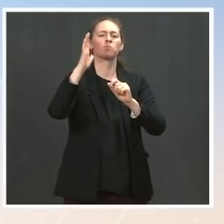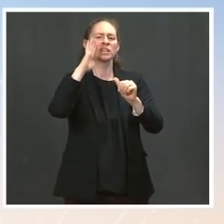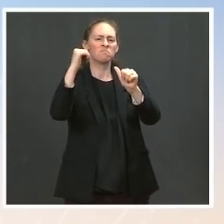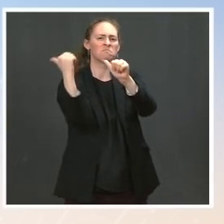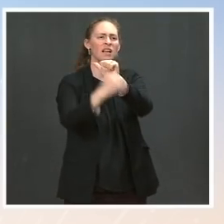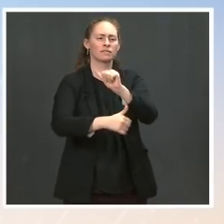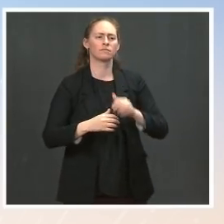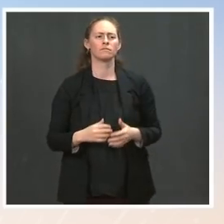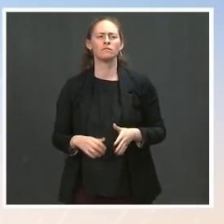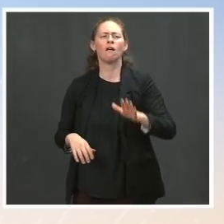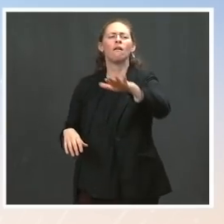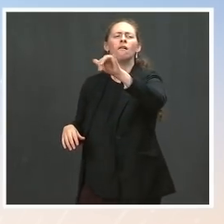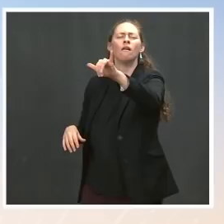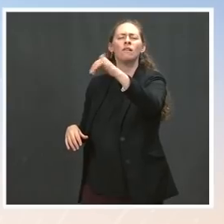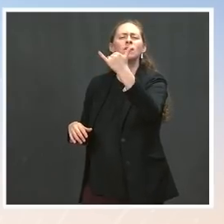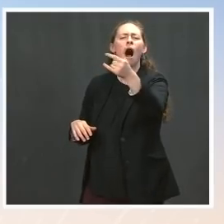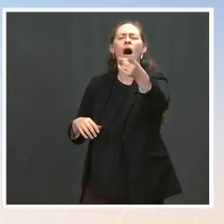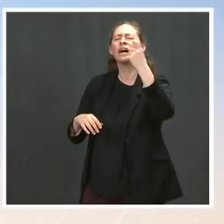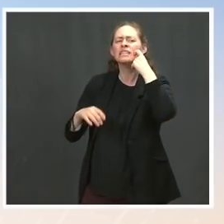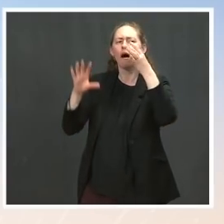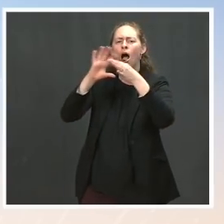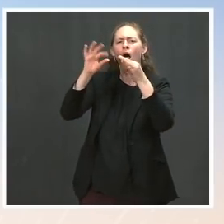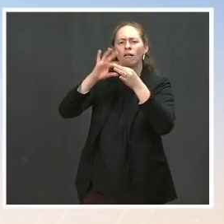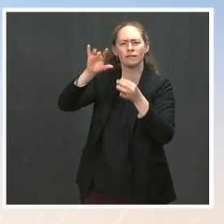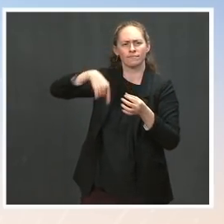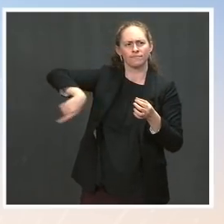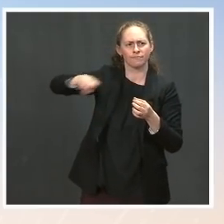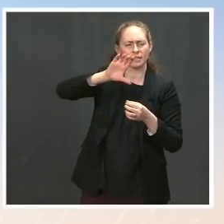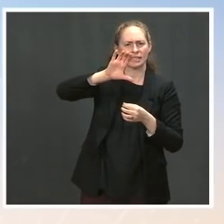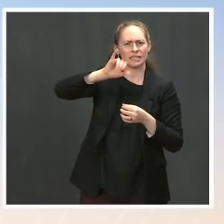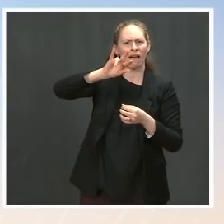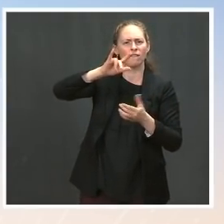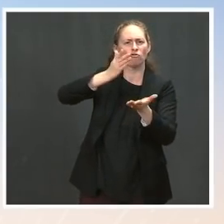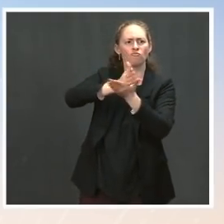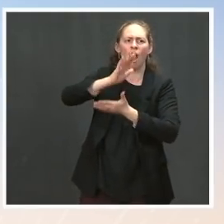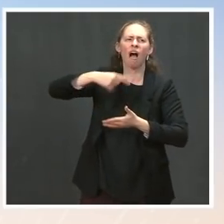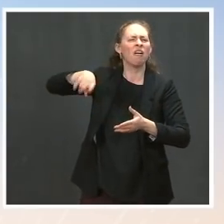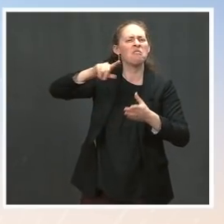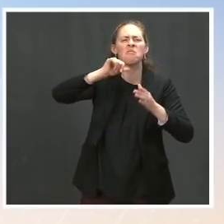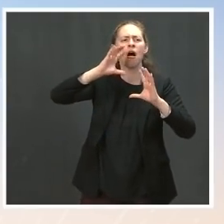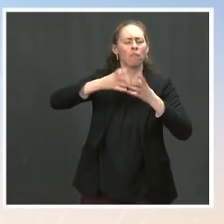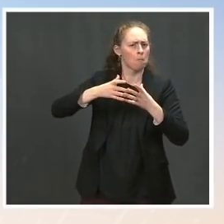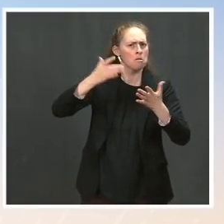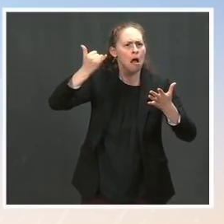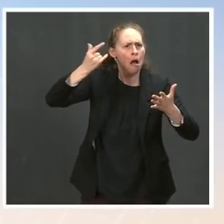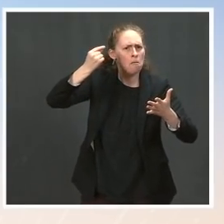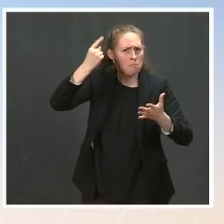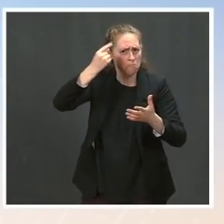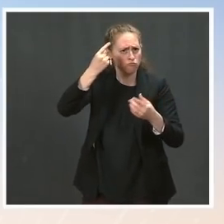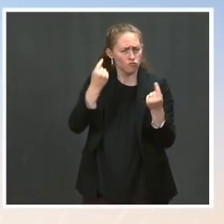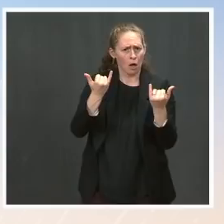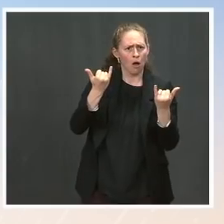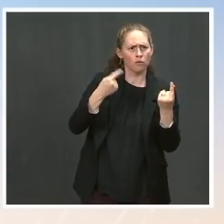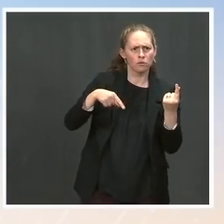recommended against this commission. Did they put forth other recommendations -- steps that the White House can take while you try and pressure Congress